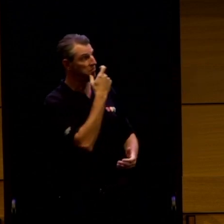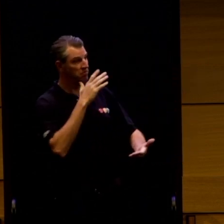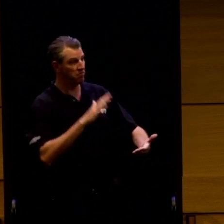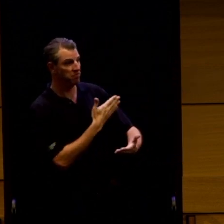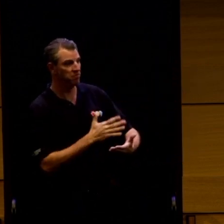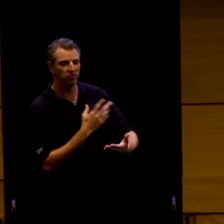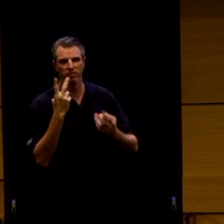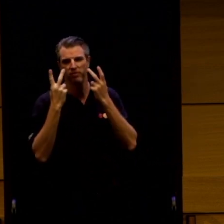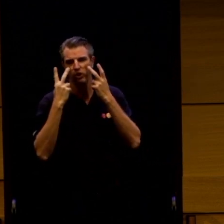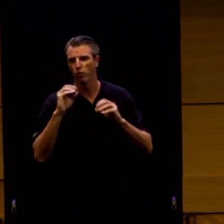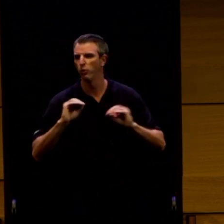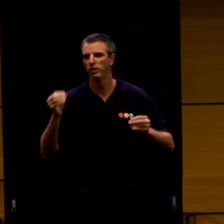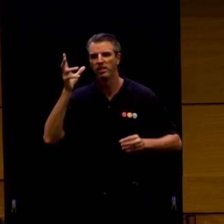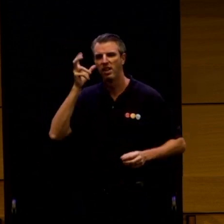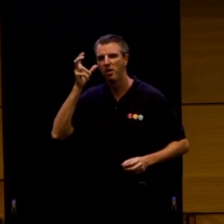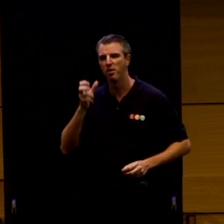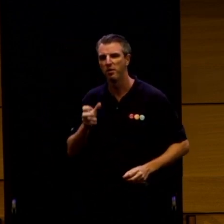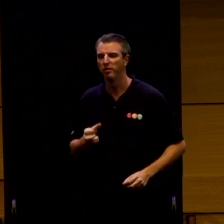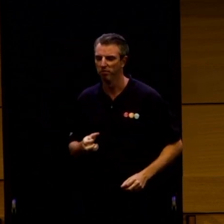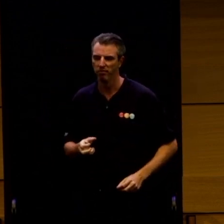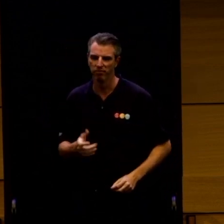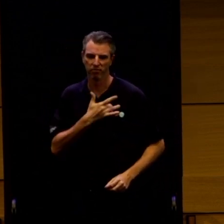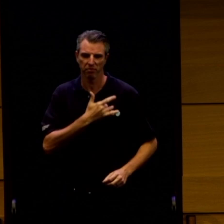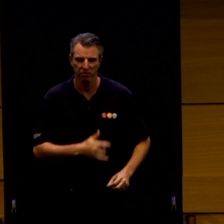like that video, visual and no sound. That was touching.